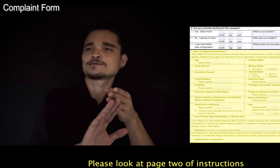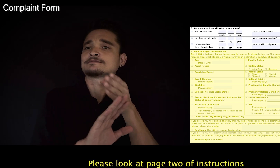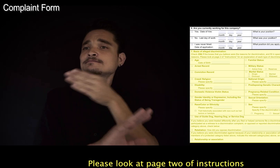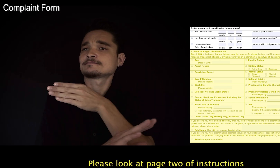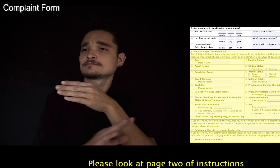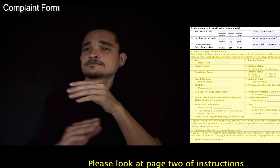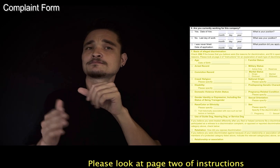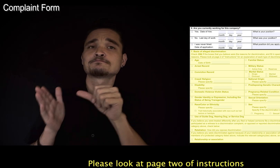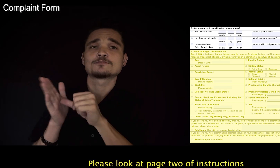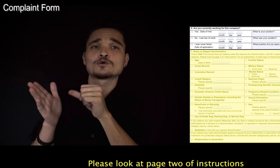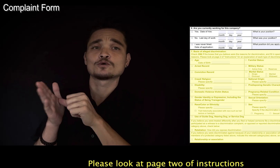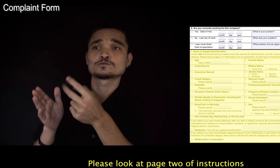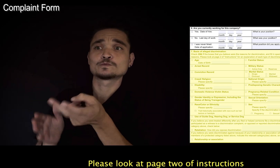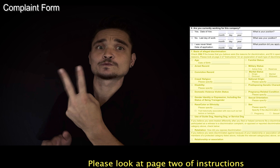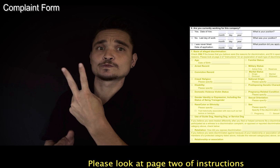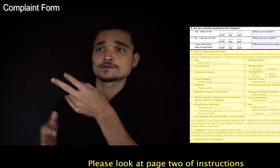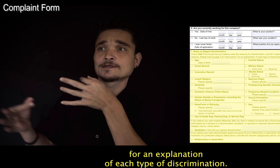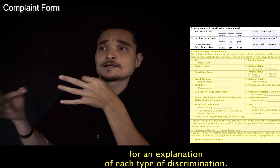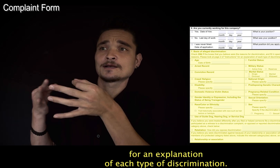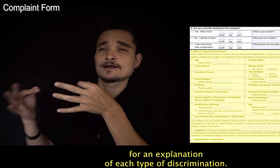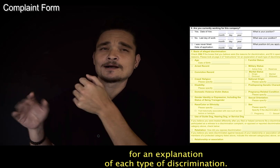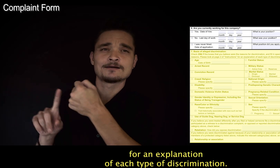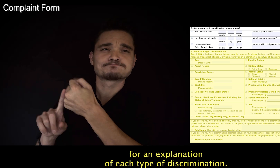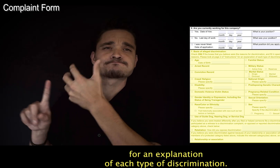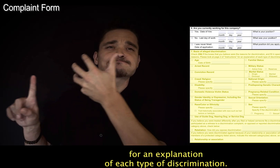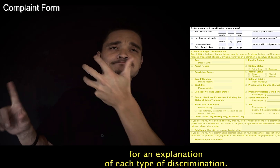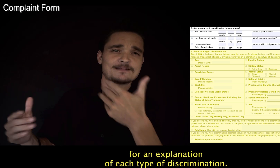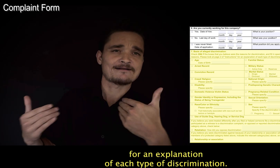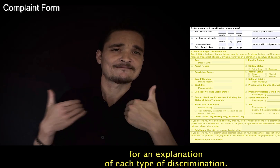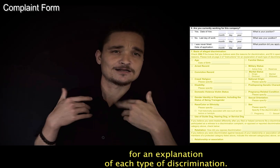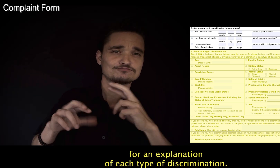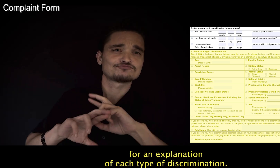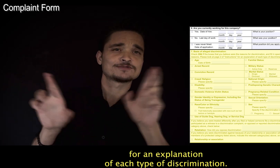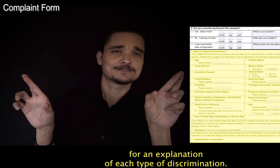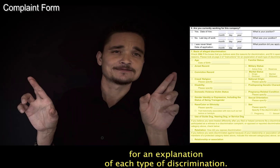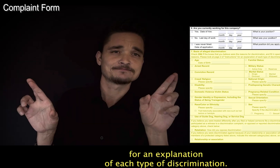Please look at page two of instructions for an explanation of each type of discrimination.